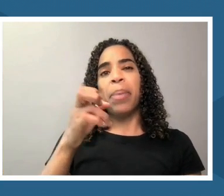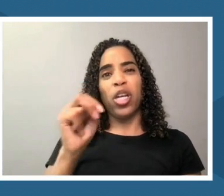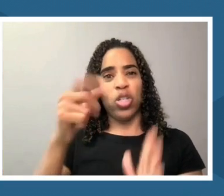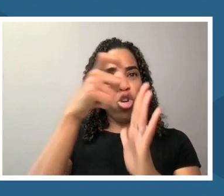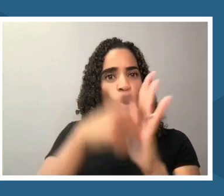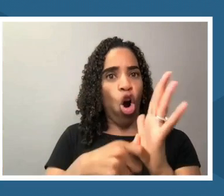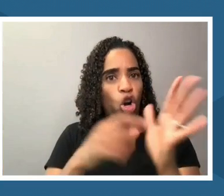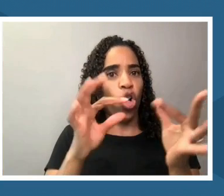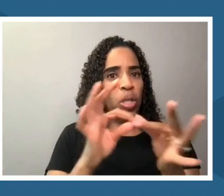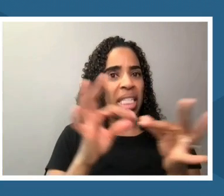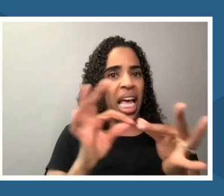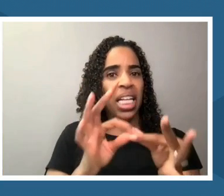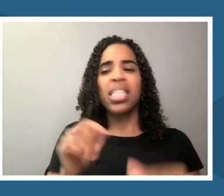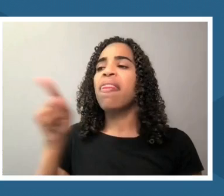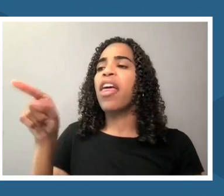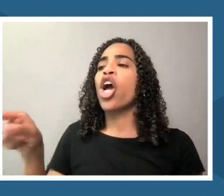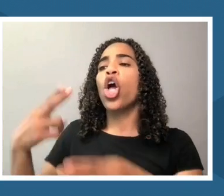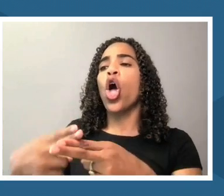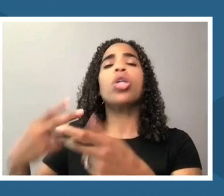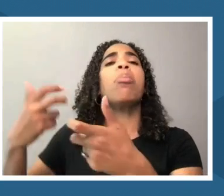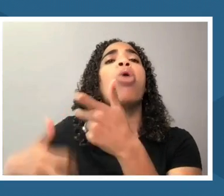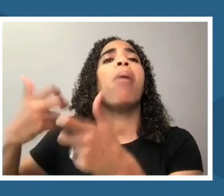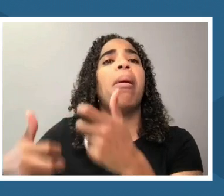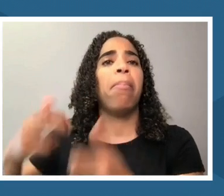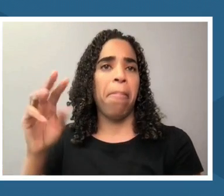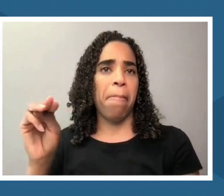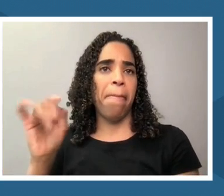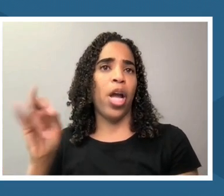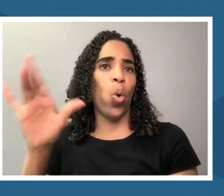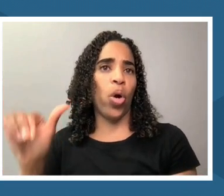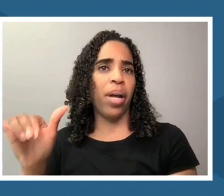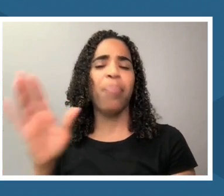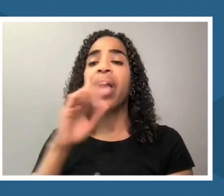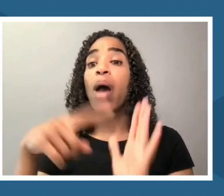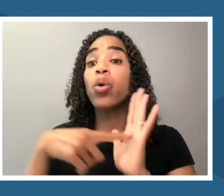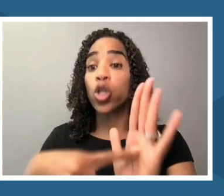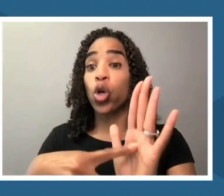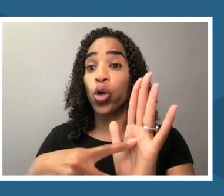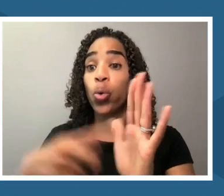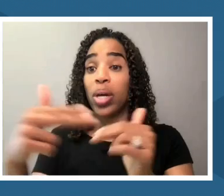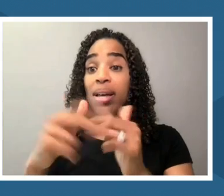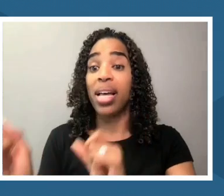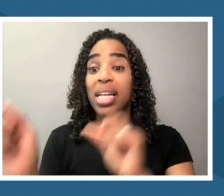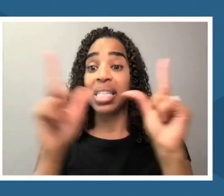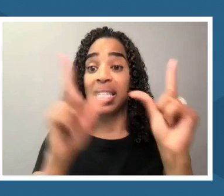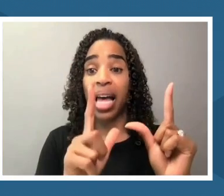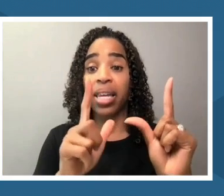problem minorities and so i'm going to show you guys a slide where we kind of